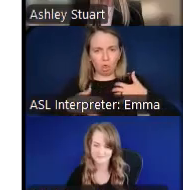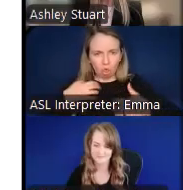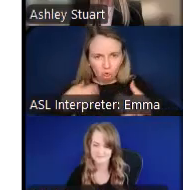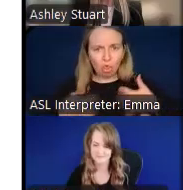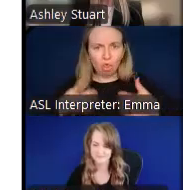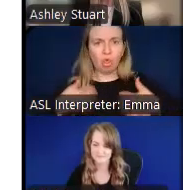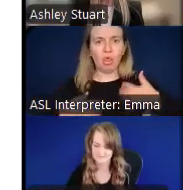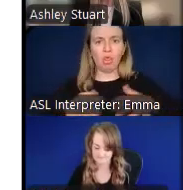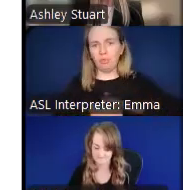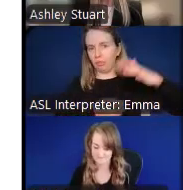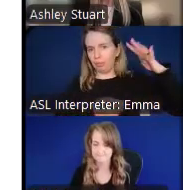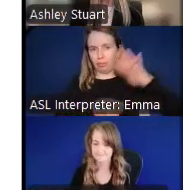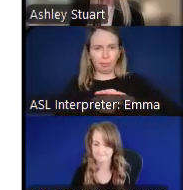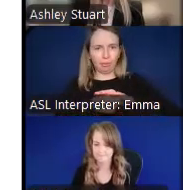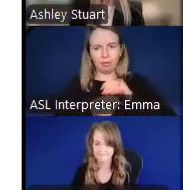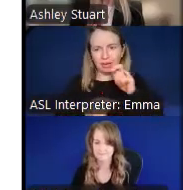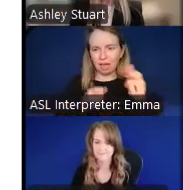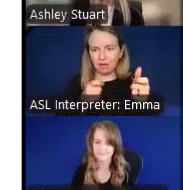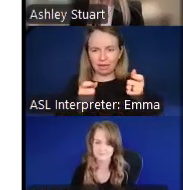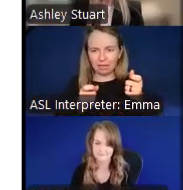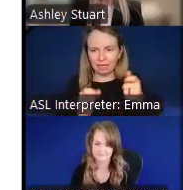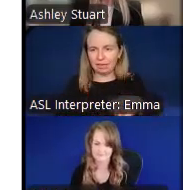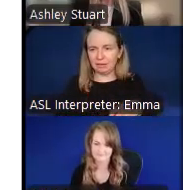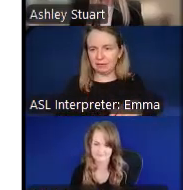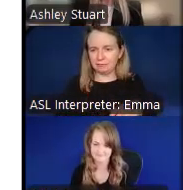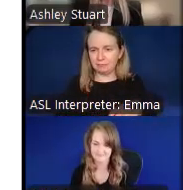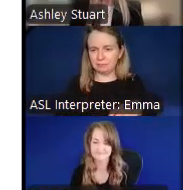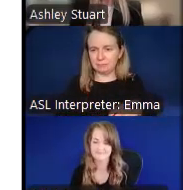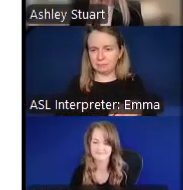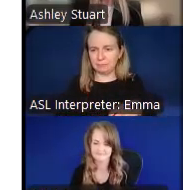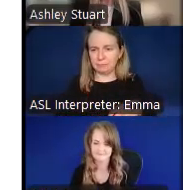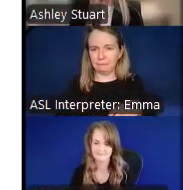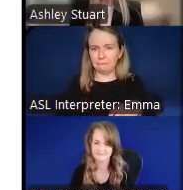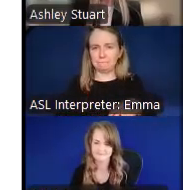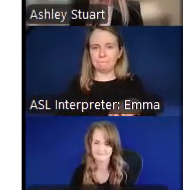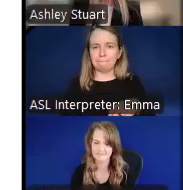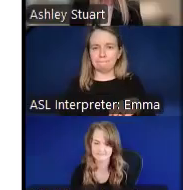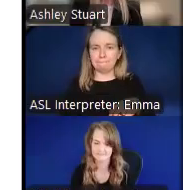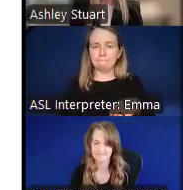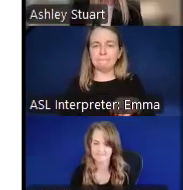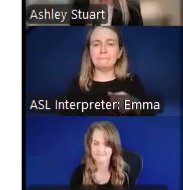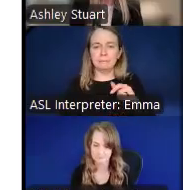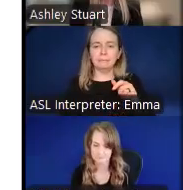tantrums. In fact, late talkers, specifically between 24 and 30